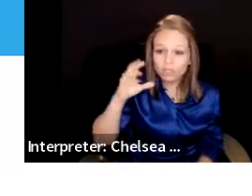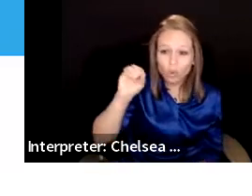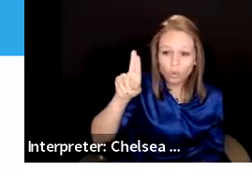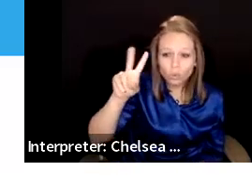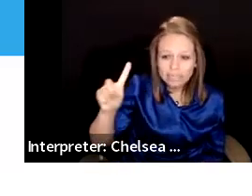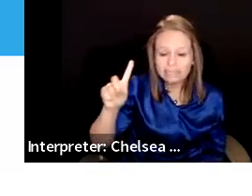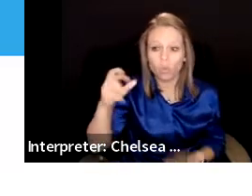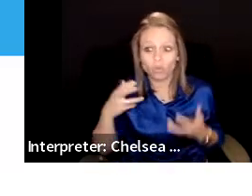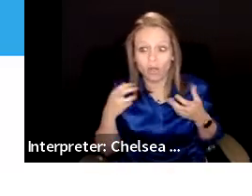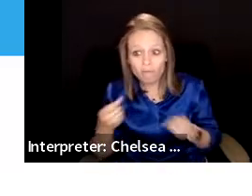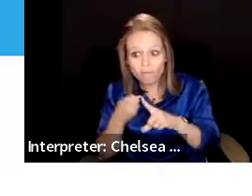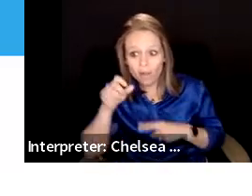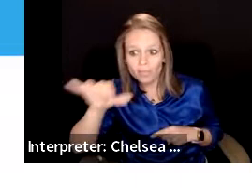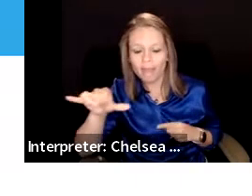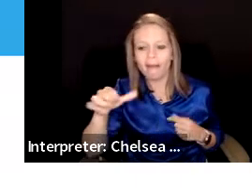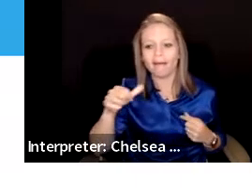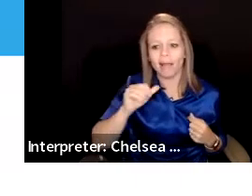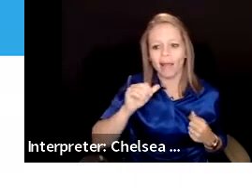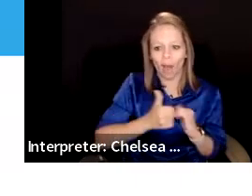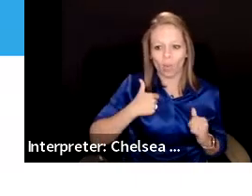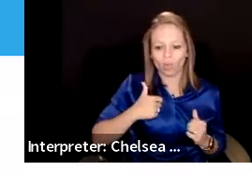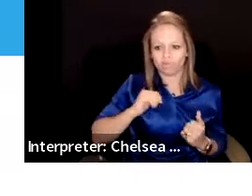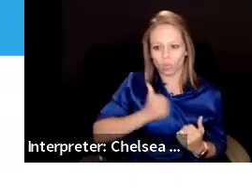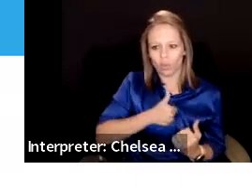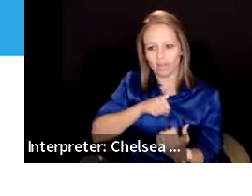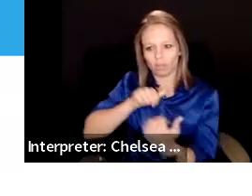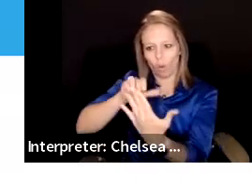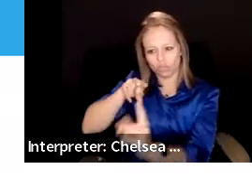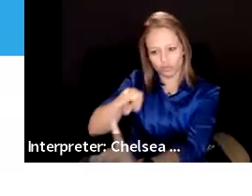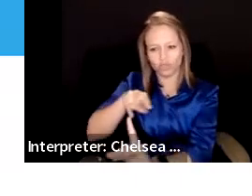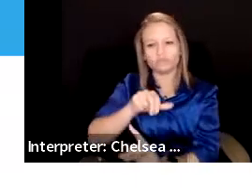Kentucky and understanding of the disease so people can